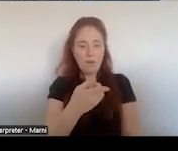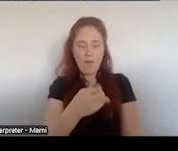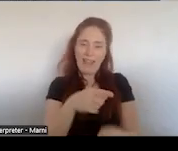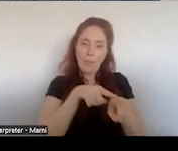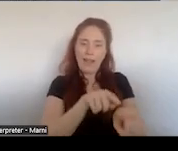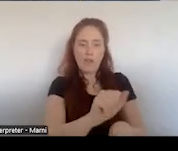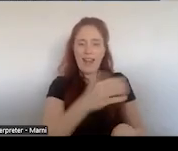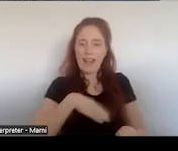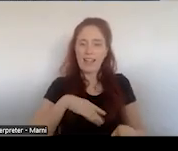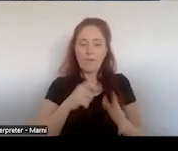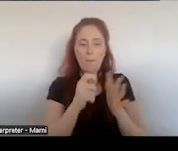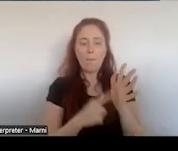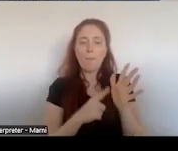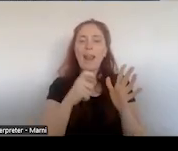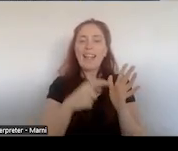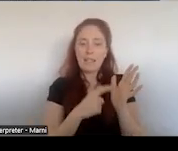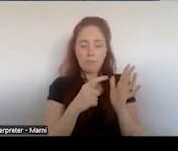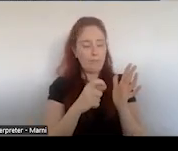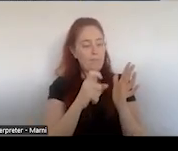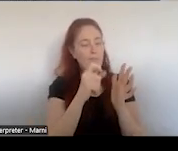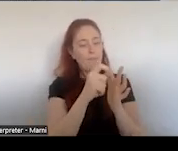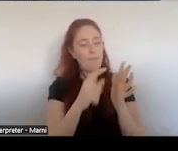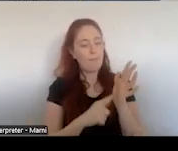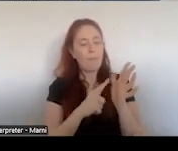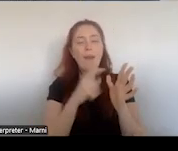The funding for this program actually doesn't commence until 2025,